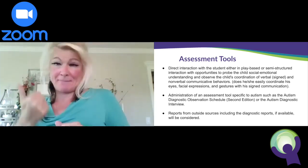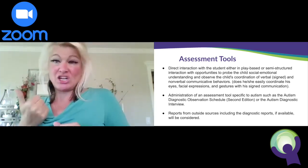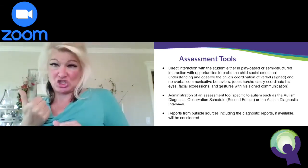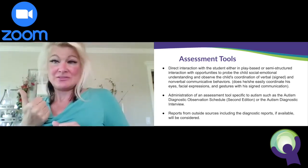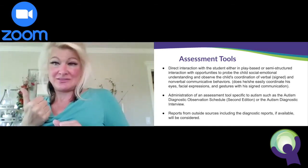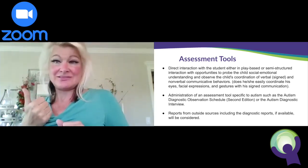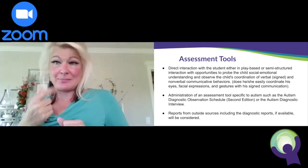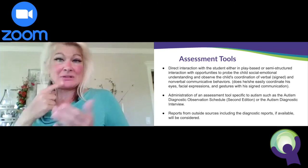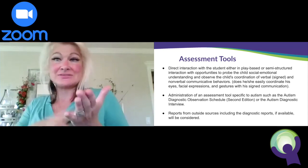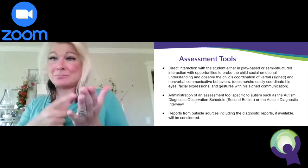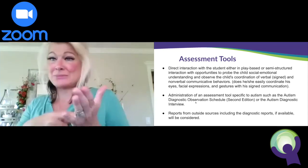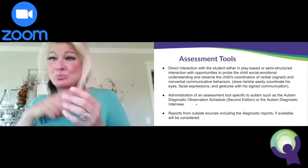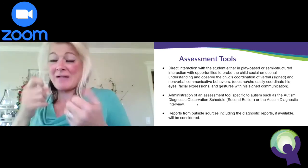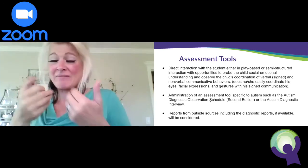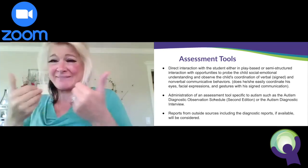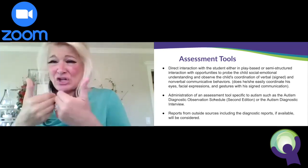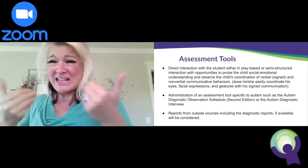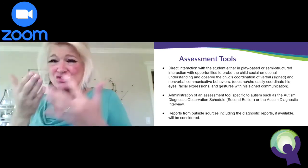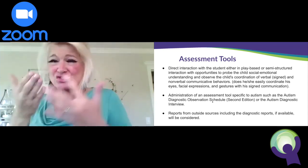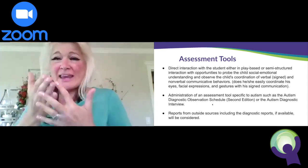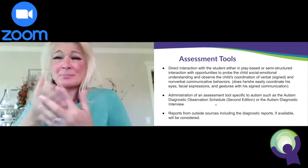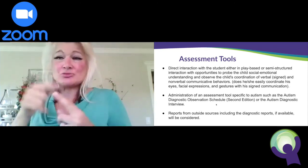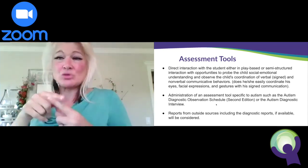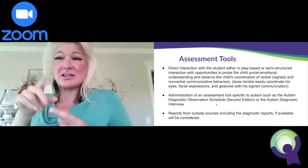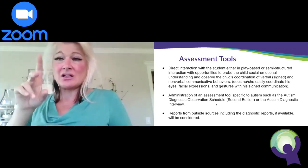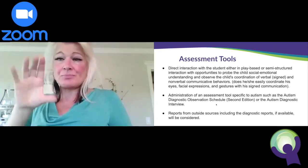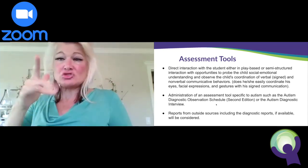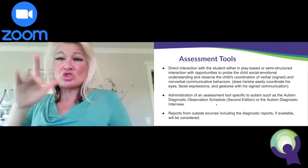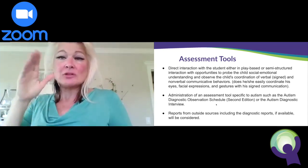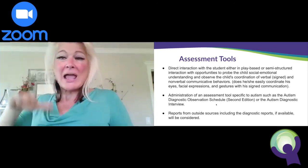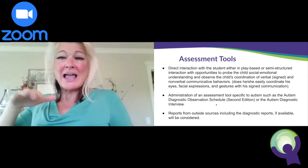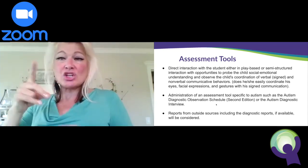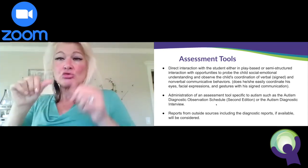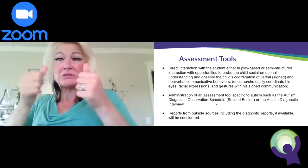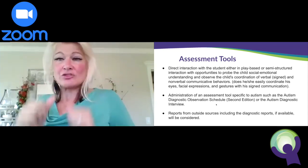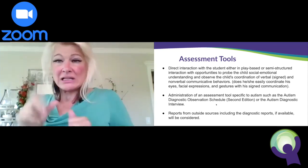So psychologist knows... really they're looking at how to separate